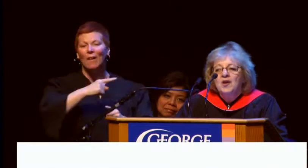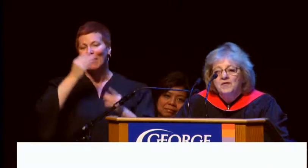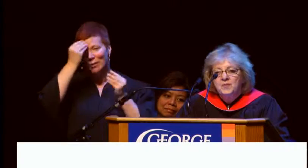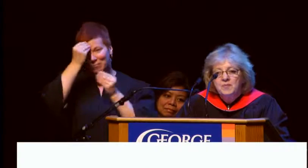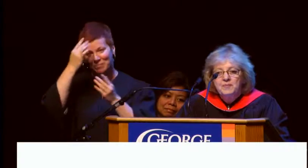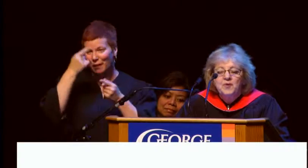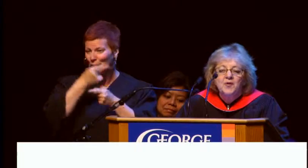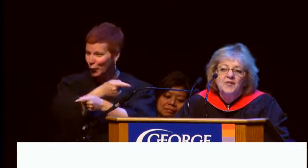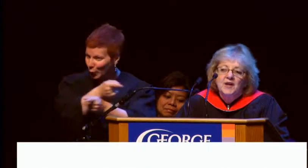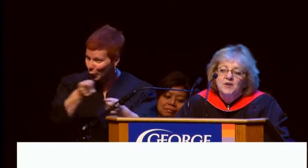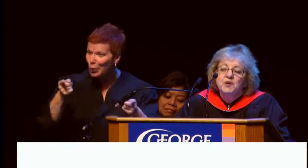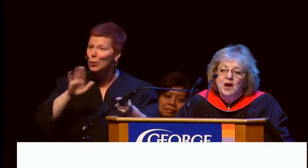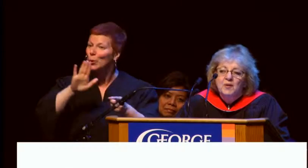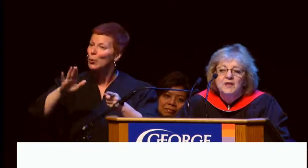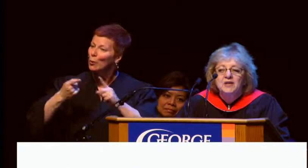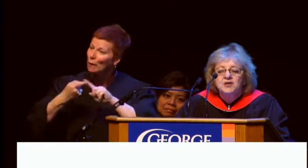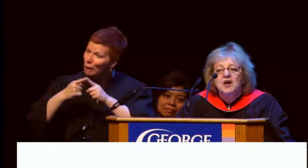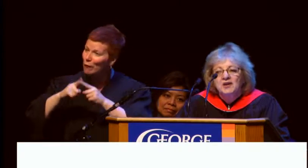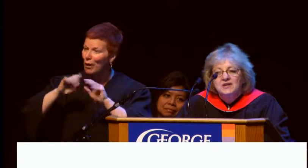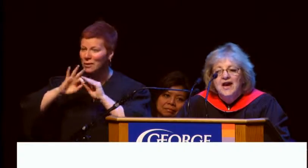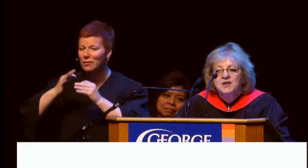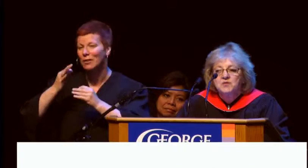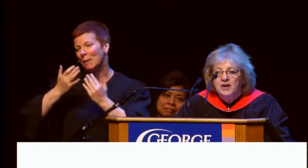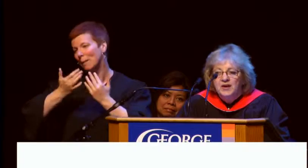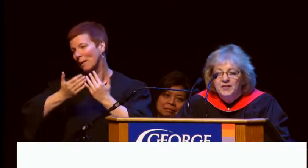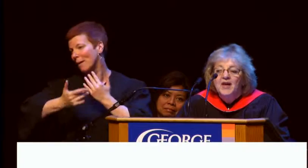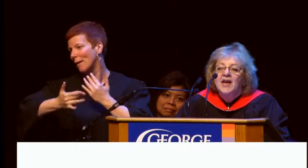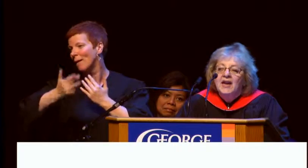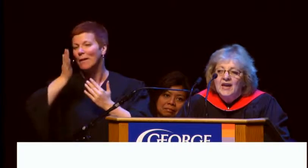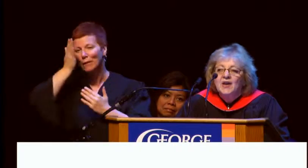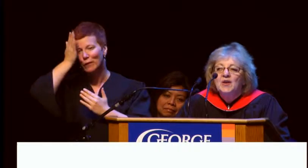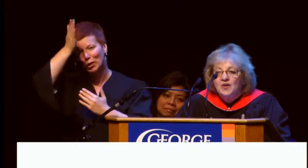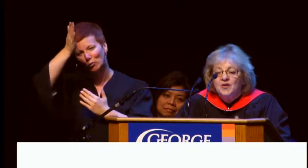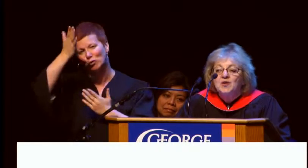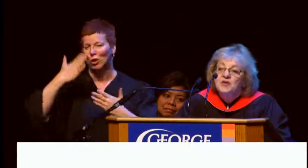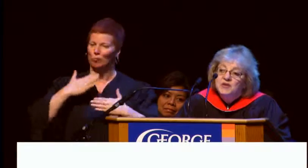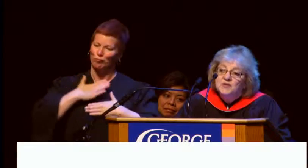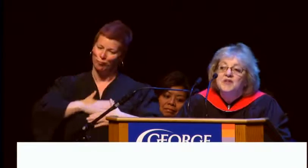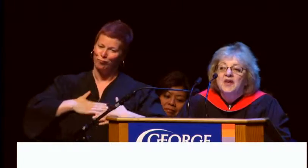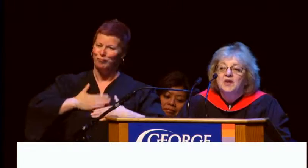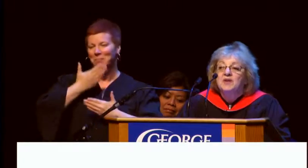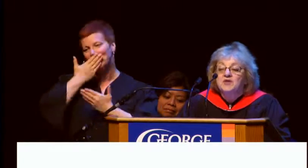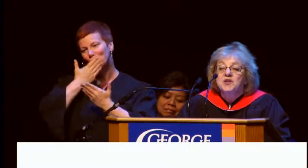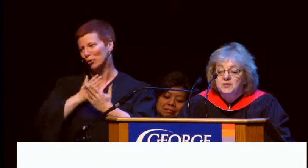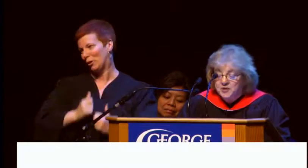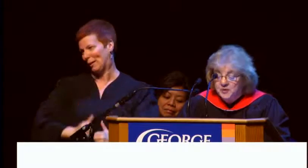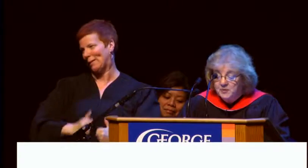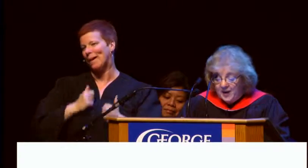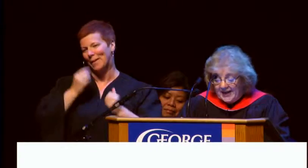OF THE PEOPLE THAT YOU COME INTO CONTACT WITH IN CAREERS THAT YOU HAVE CHOSEN TO EMBRACE.